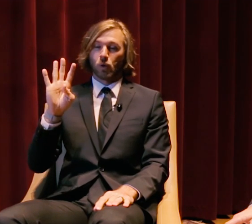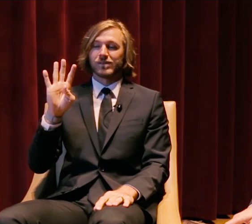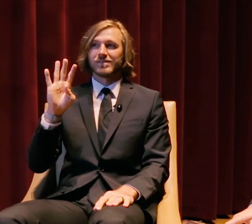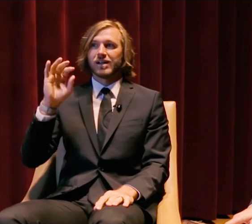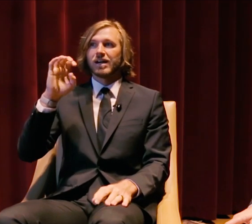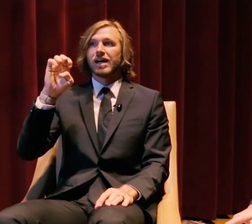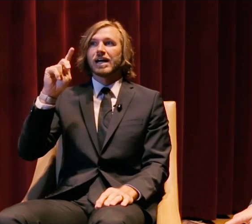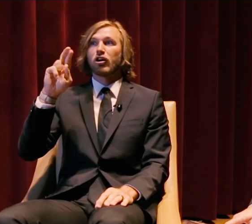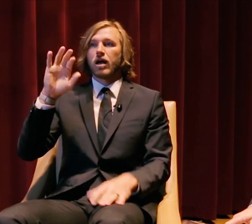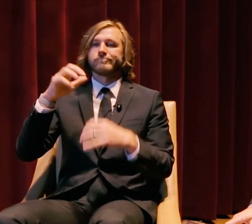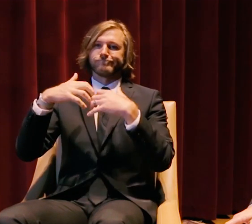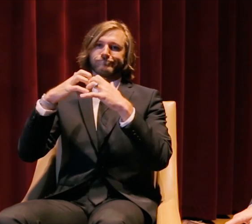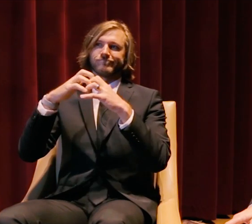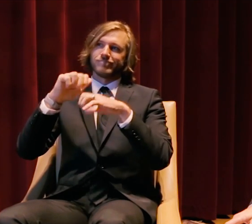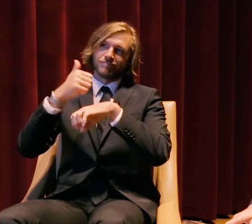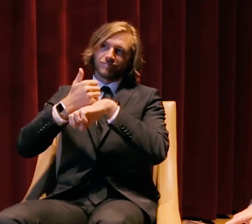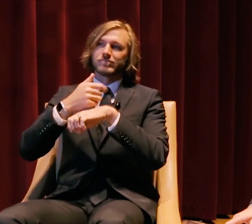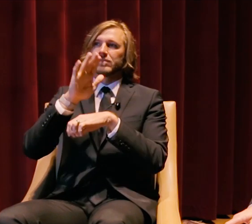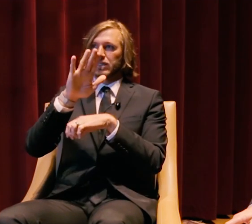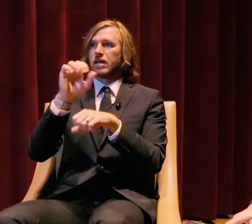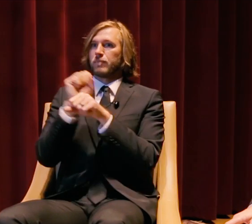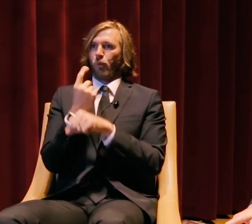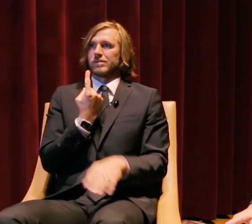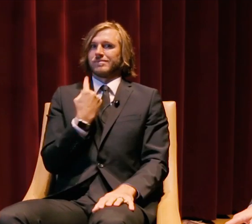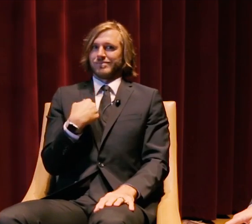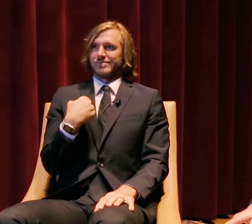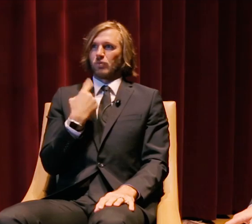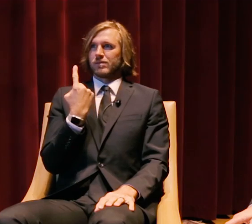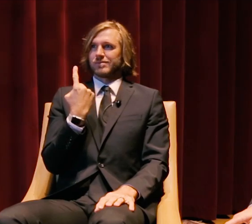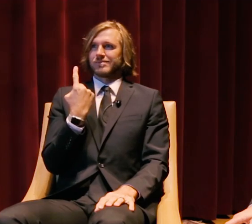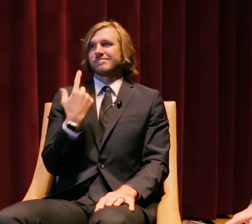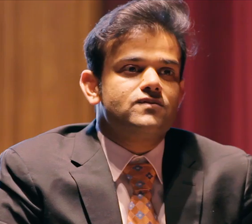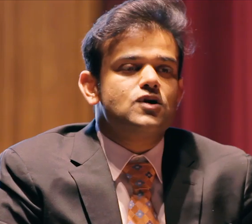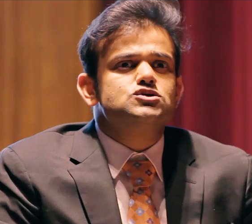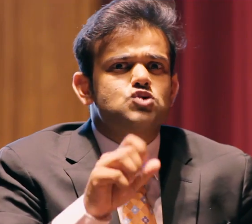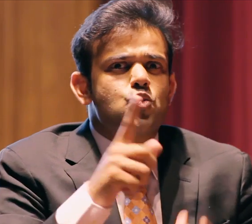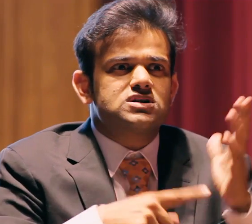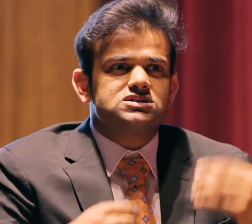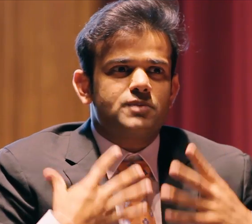Enercom was founded. And it was an employee of one.